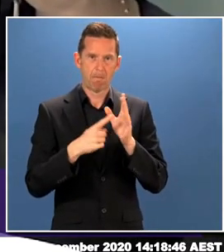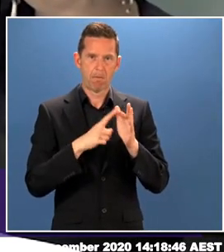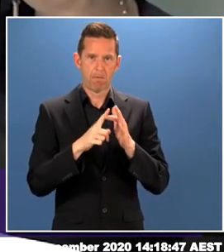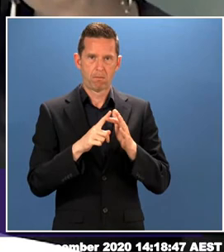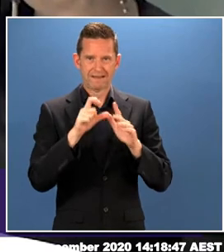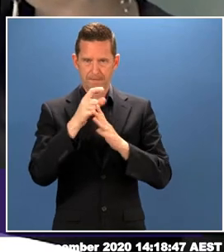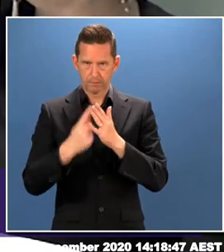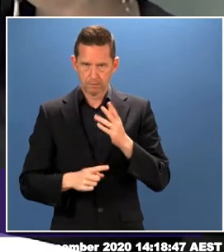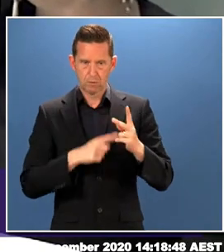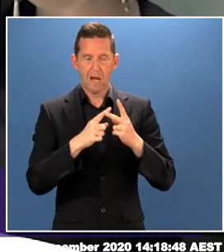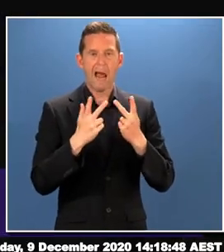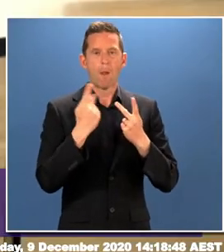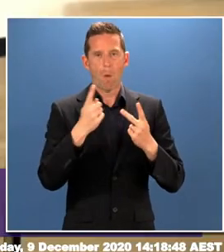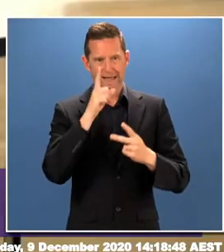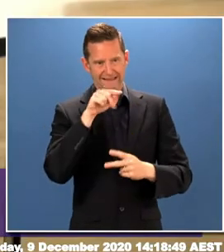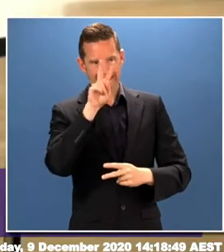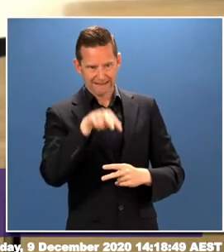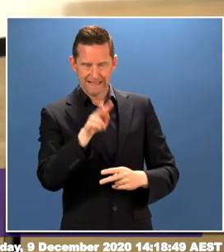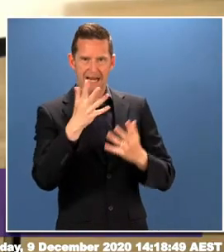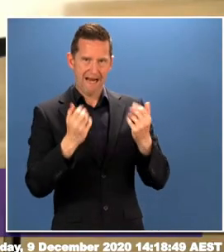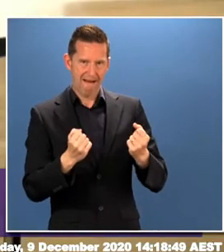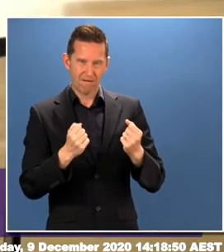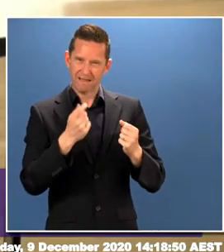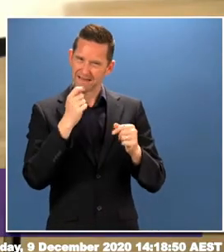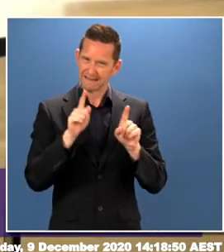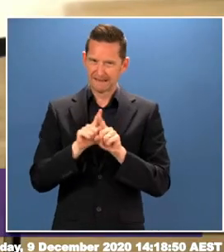But the same seems to be the case in the LGBTI community in the sense that we've